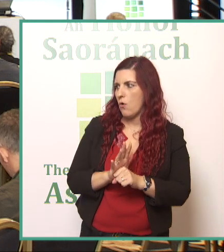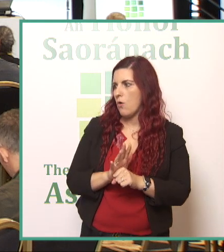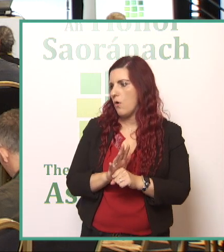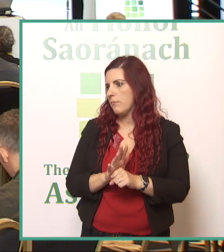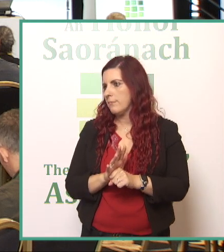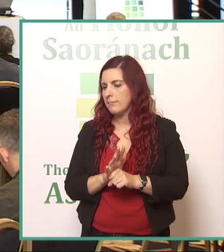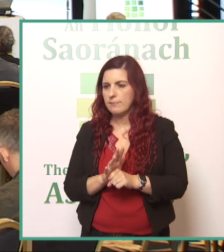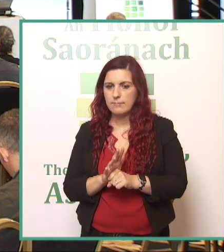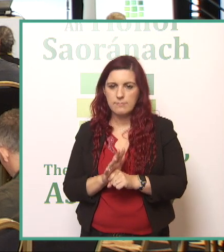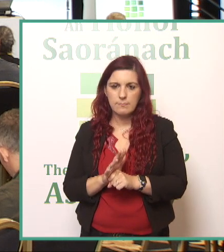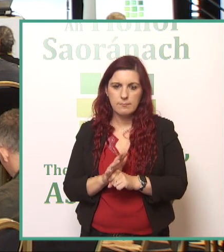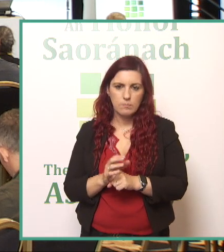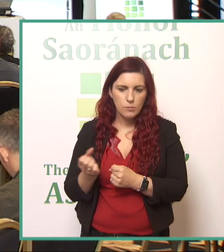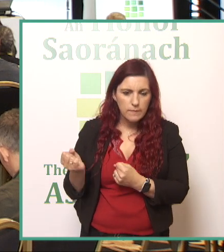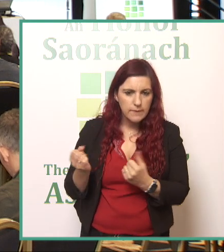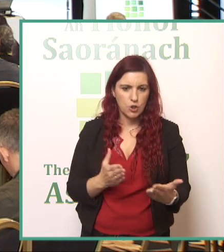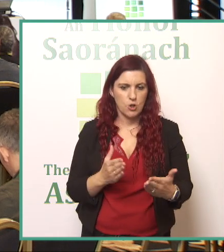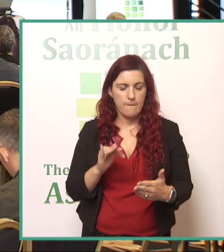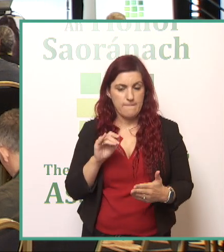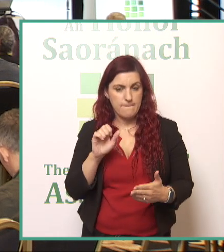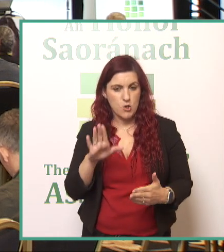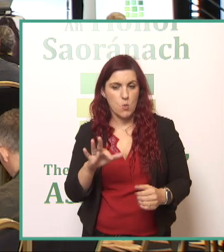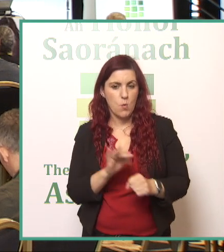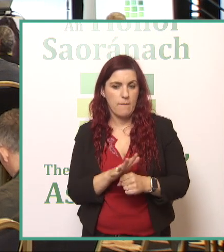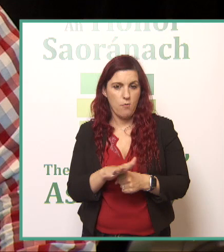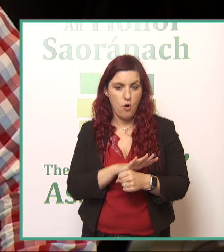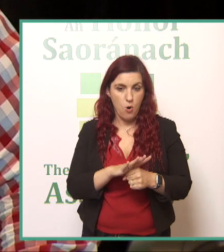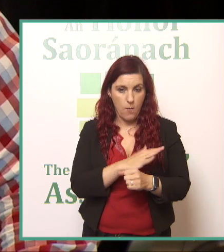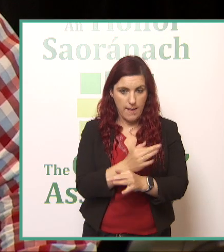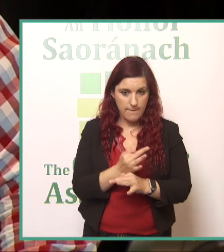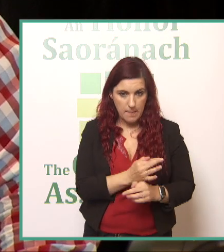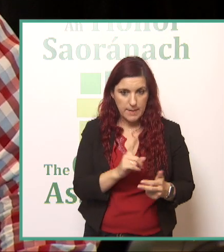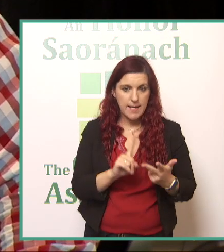to provide fuel for local families and we've protected it.